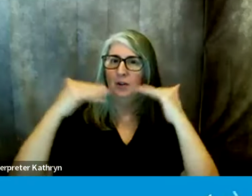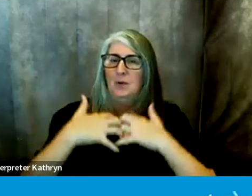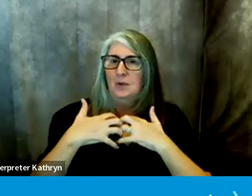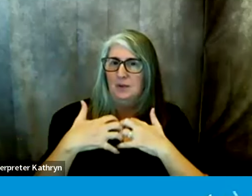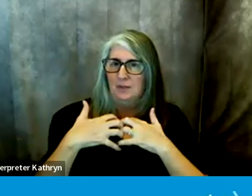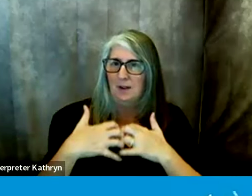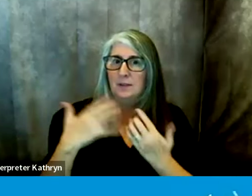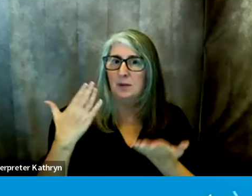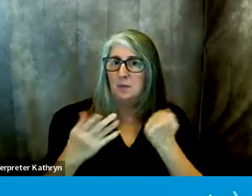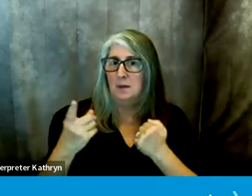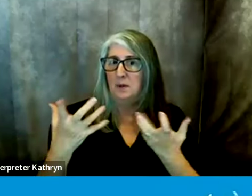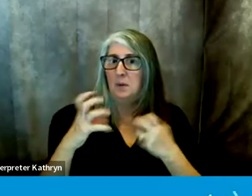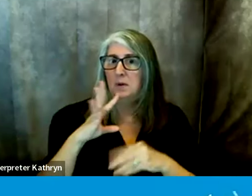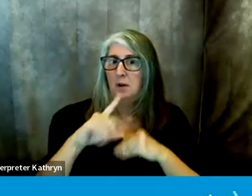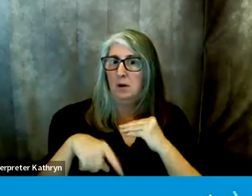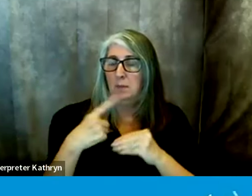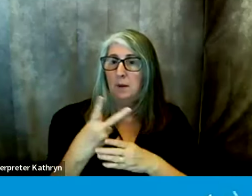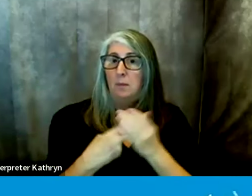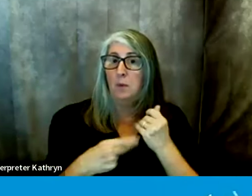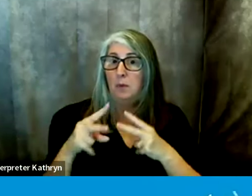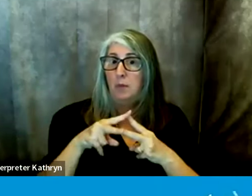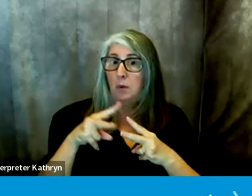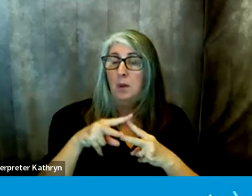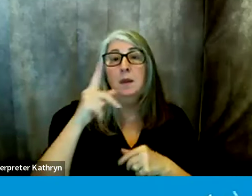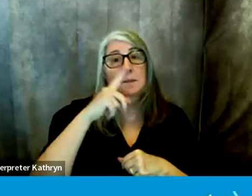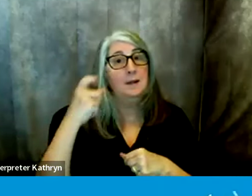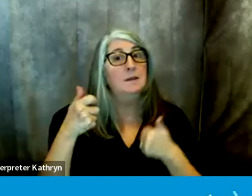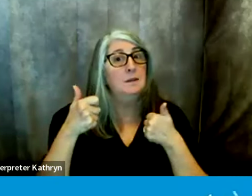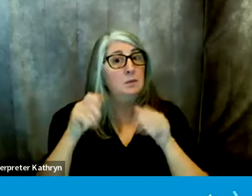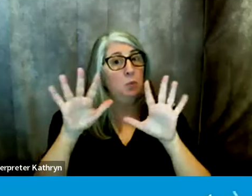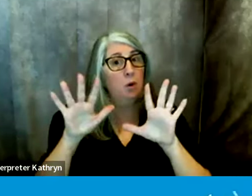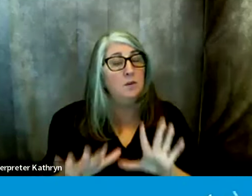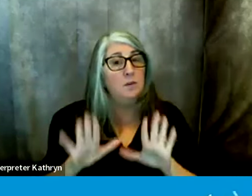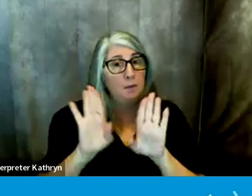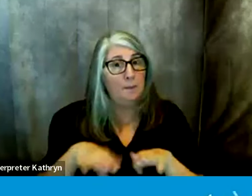So maybe you want to talk about both of those aspects because it's wonderful that the pediatric patient